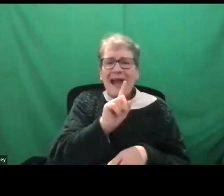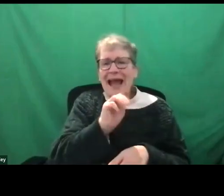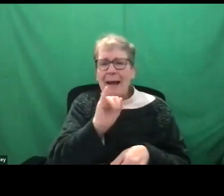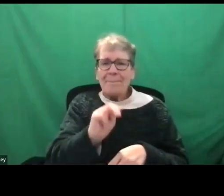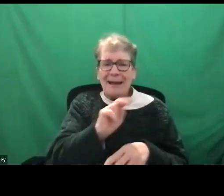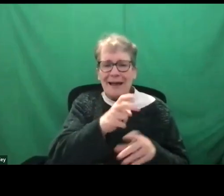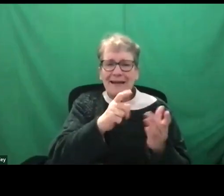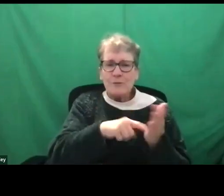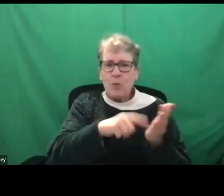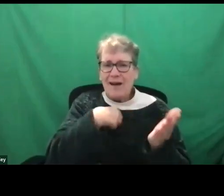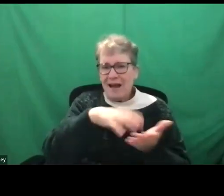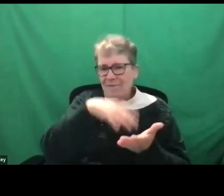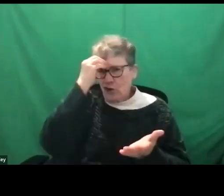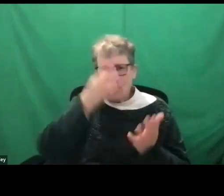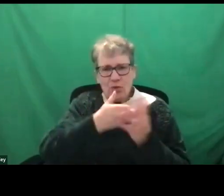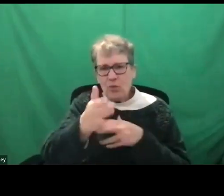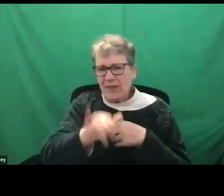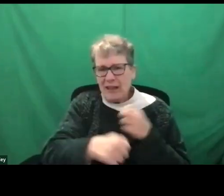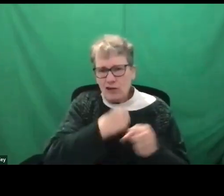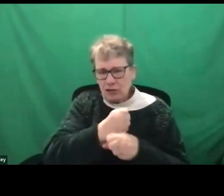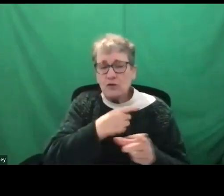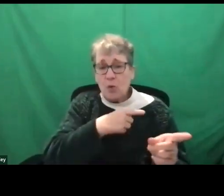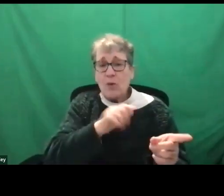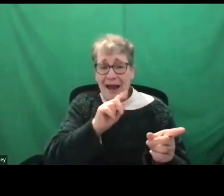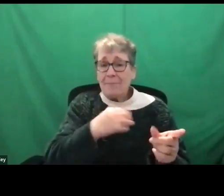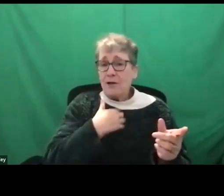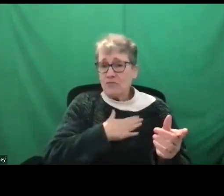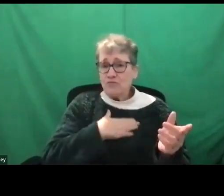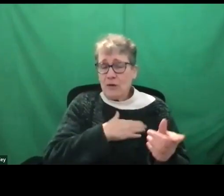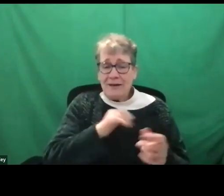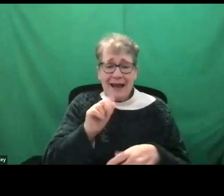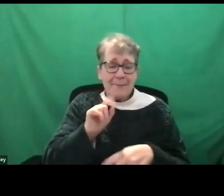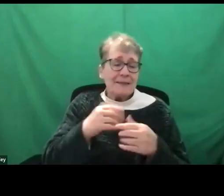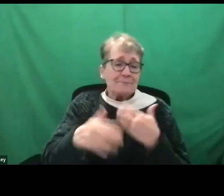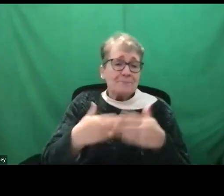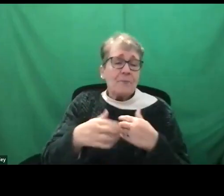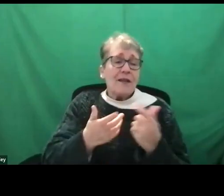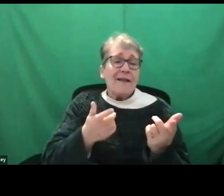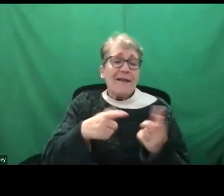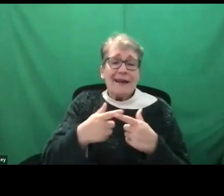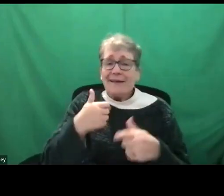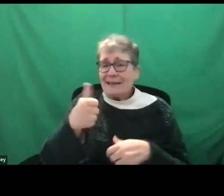as a service coordinator. And I did some admin work. I learned a lot of that through the years,